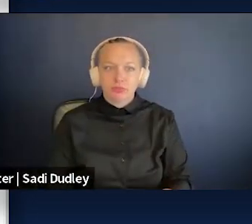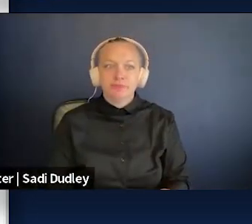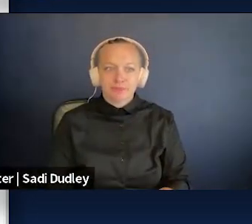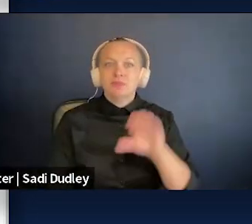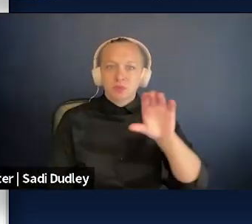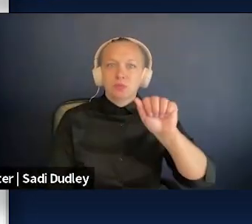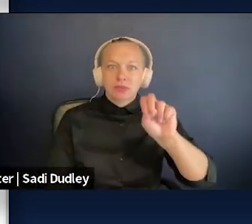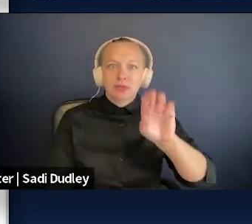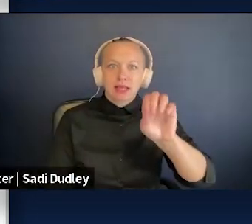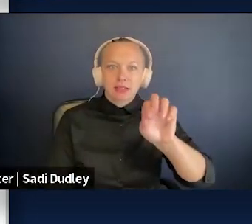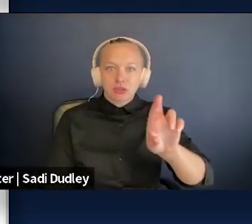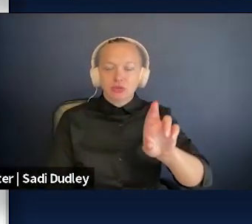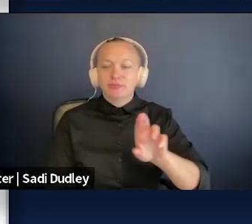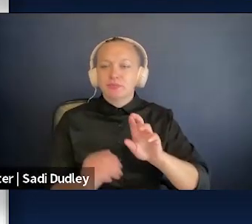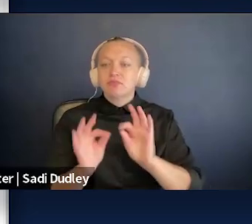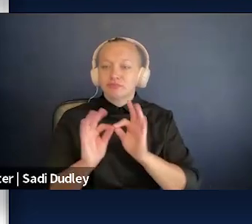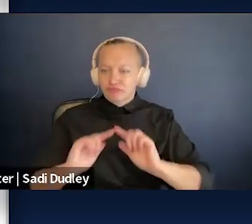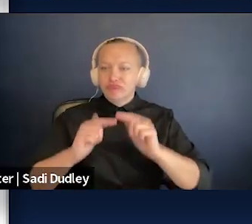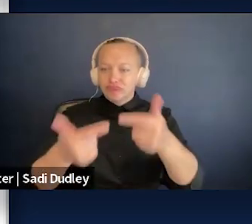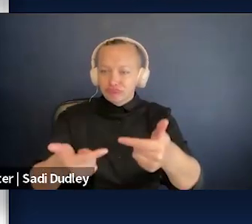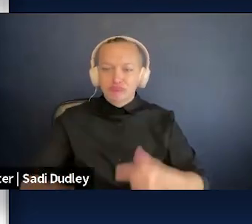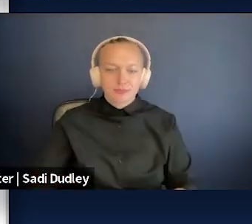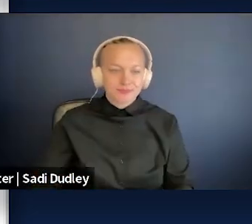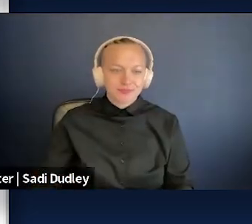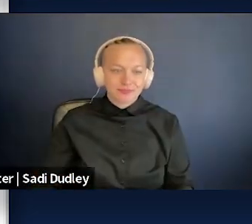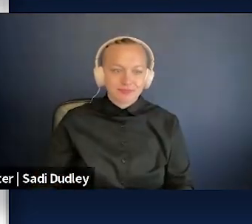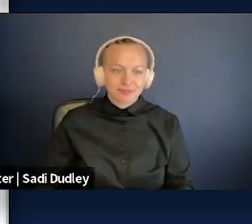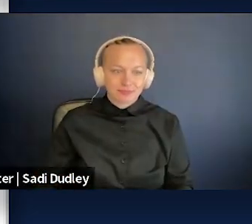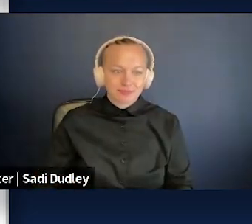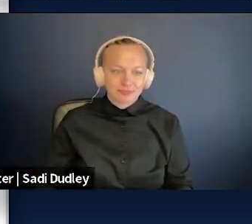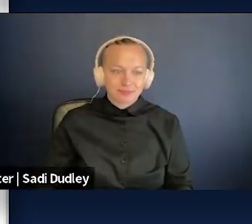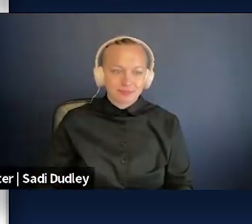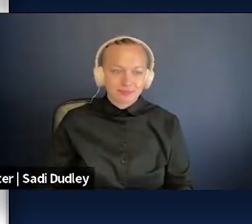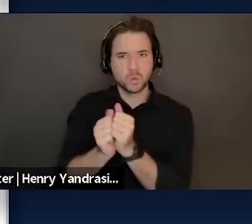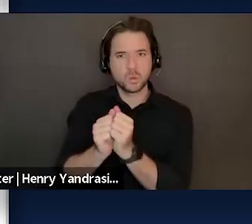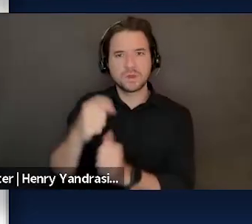select their demographic… with a kind of disability.